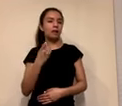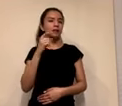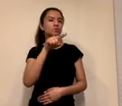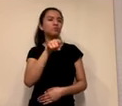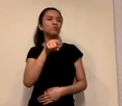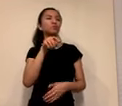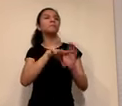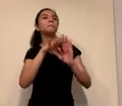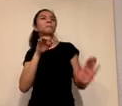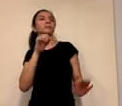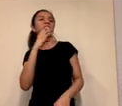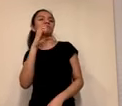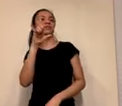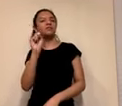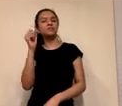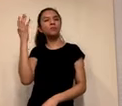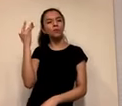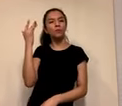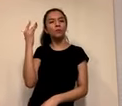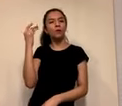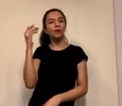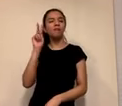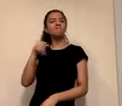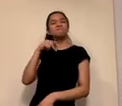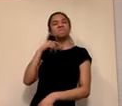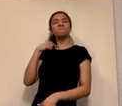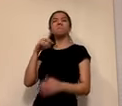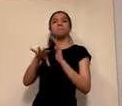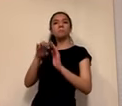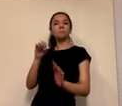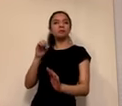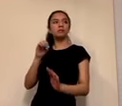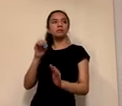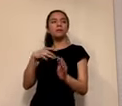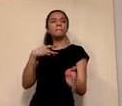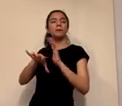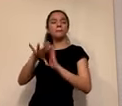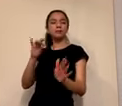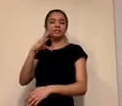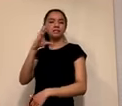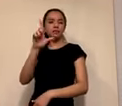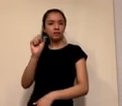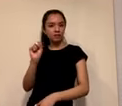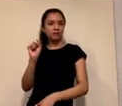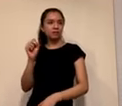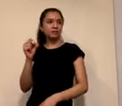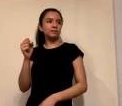Personally, I chose to become a Medical Laboratory Scientist after taking a microbiology course. I was fascinated with how microscopic organisms can cause